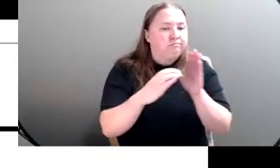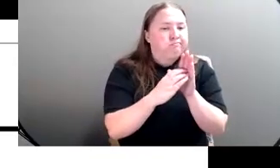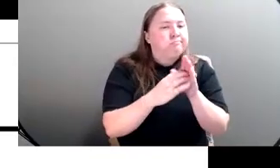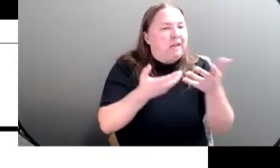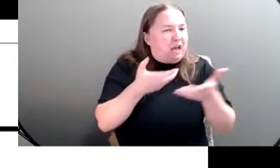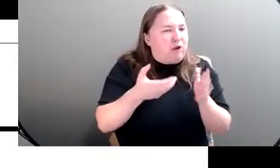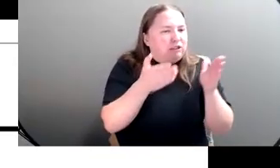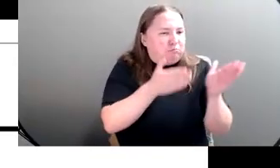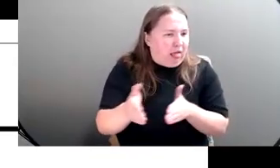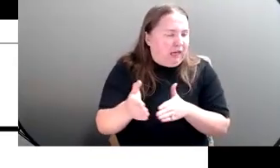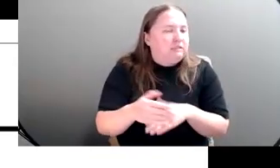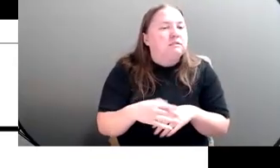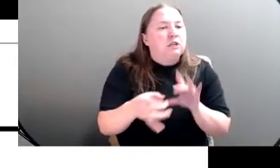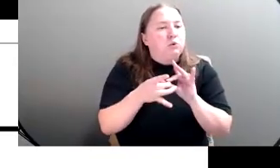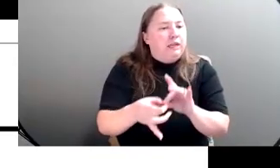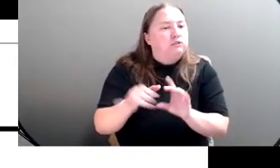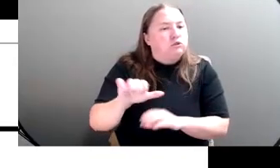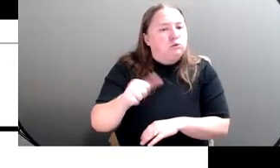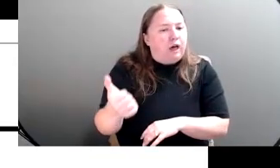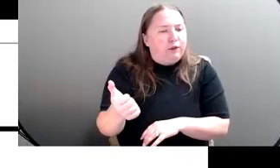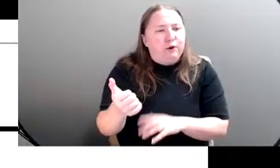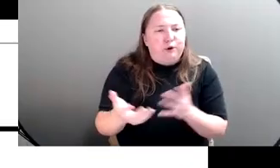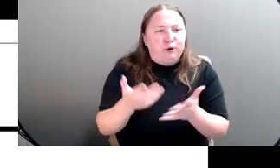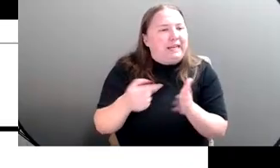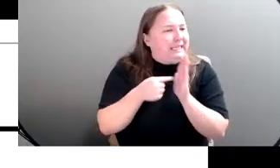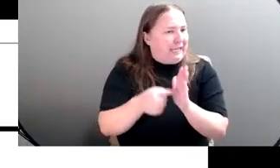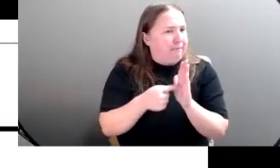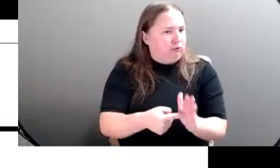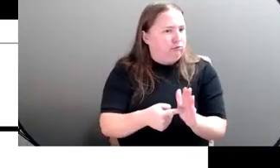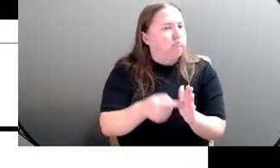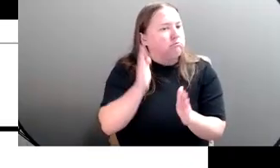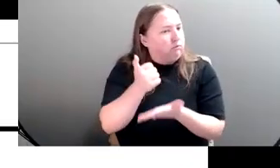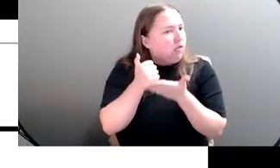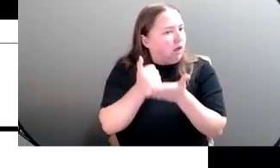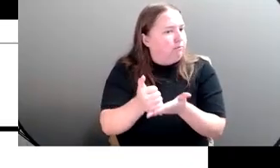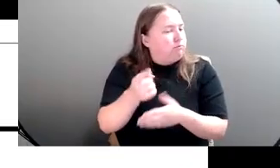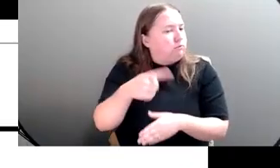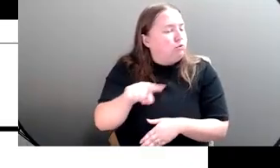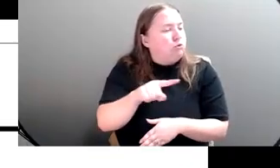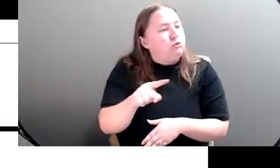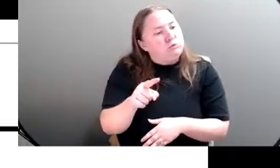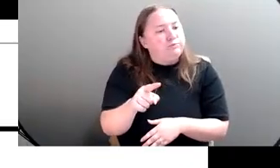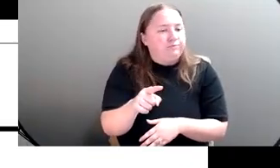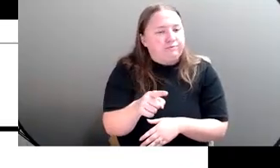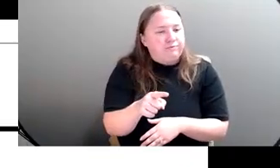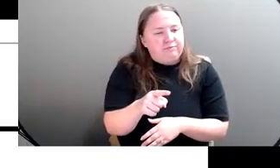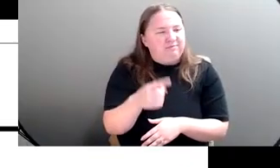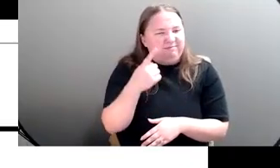So it links to other examples that help you to, some other templates that help you